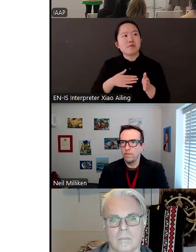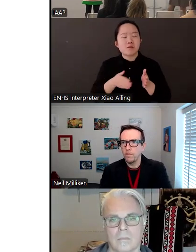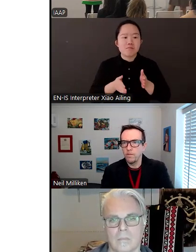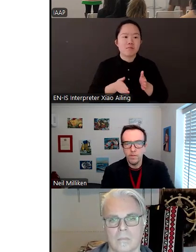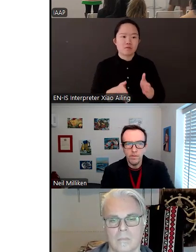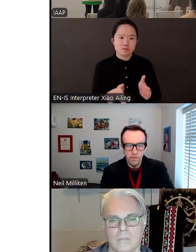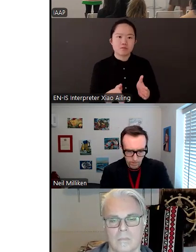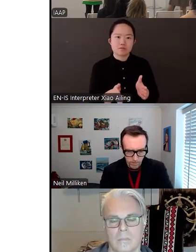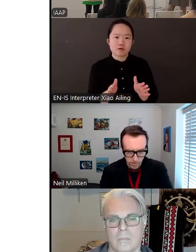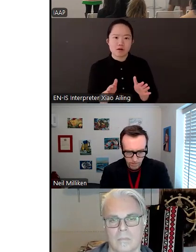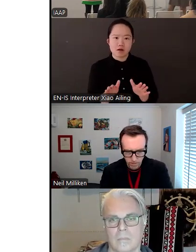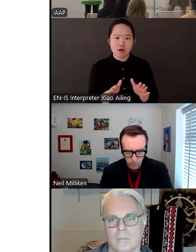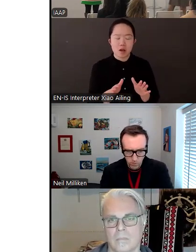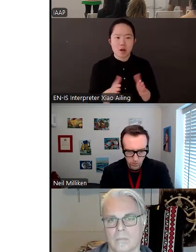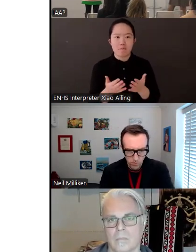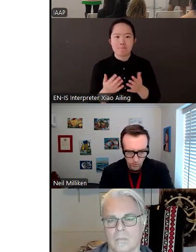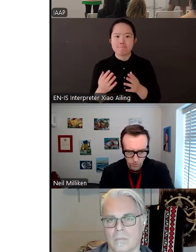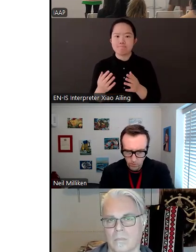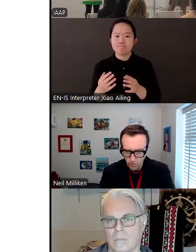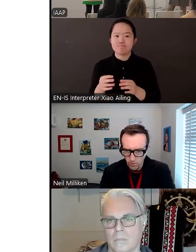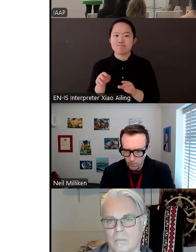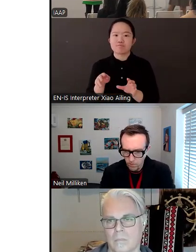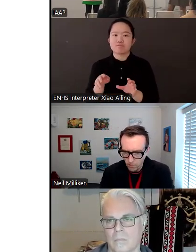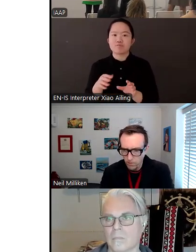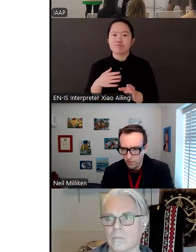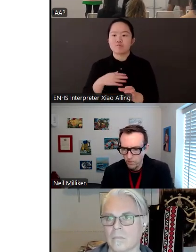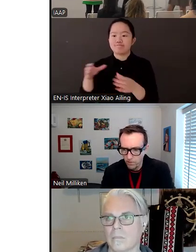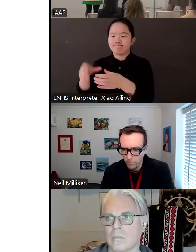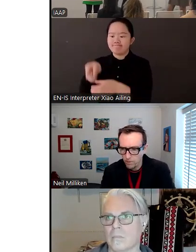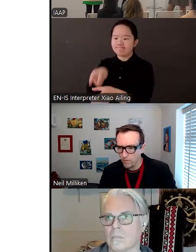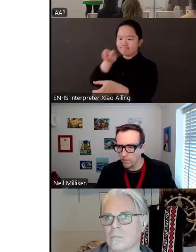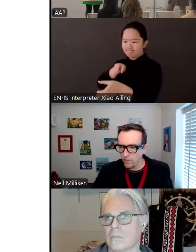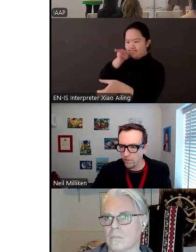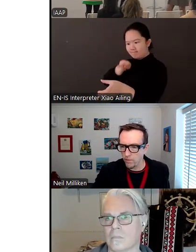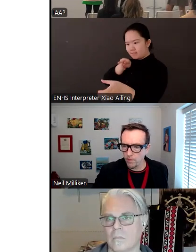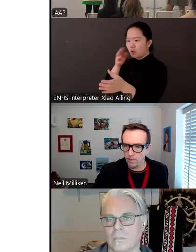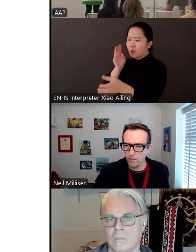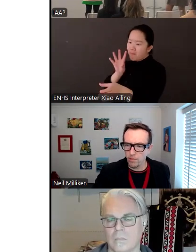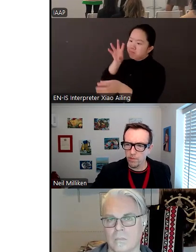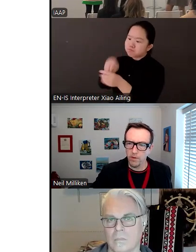objectify or try to subject to fire or how I do my approach with working with disability.